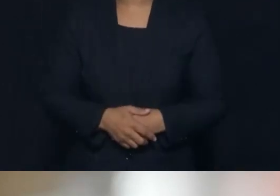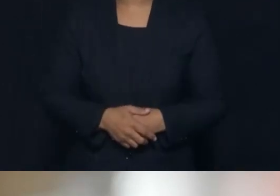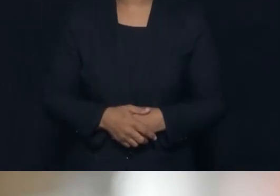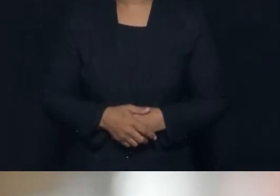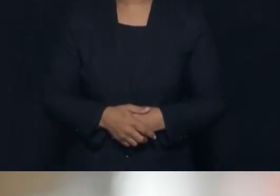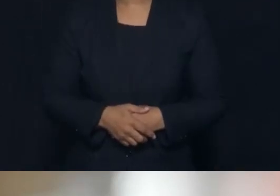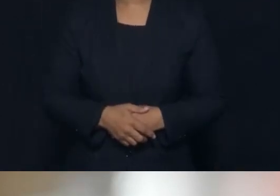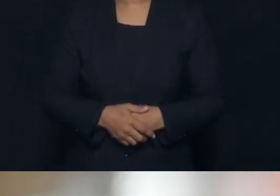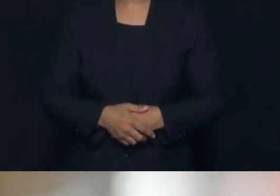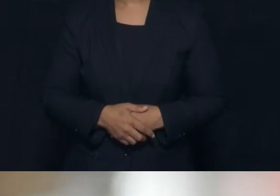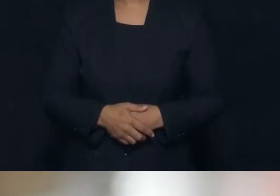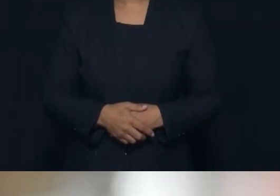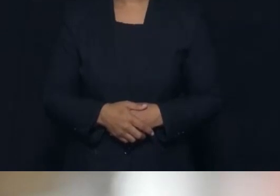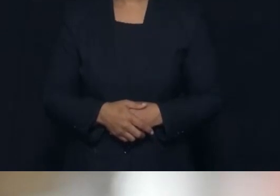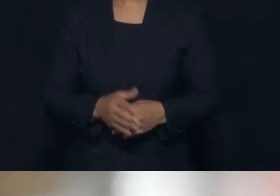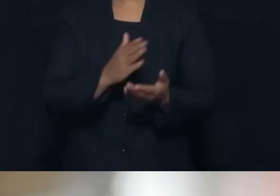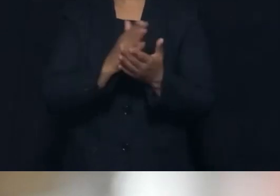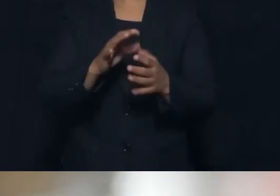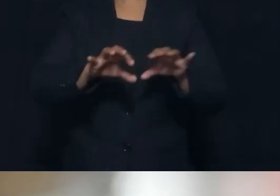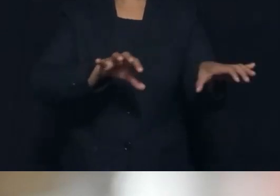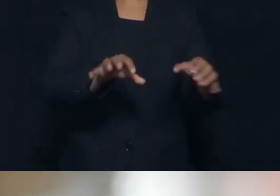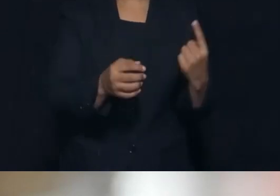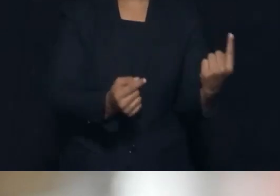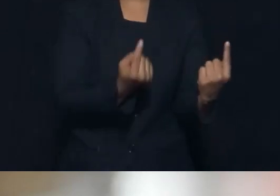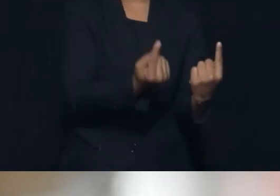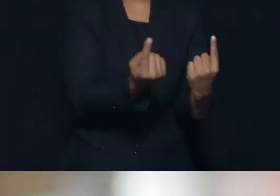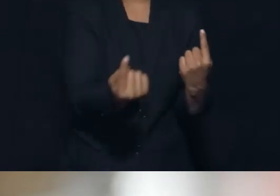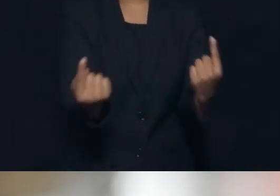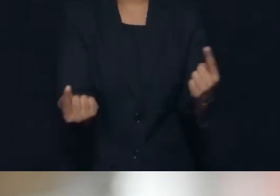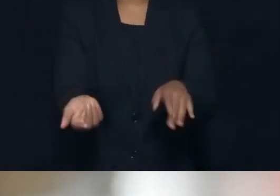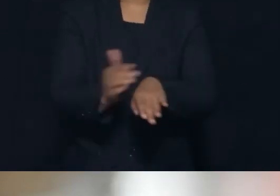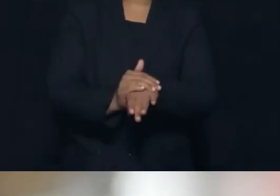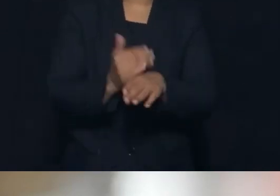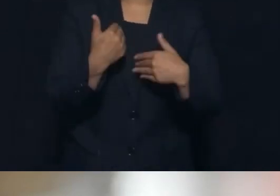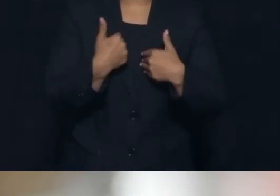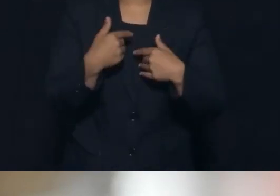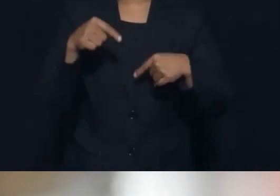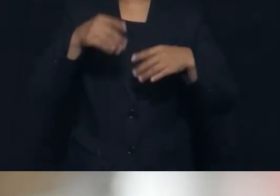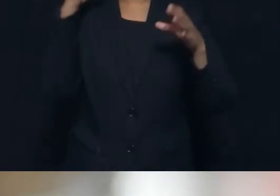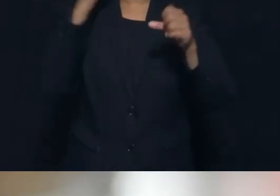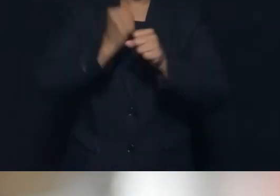And third and last question. We have a question online? And then I give the floor to the panel. Yes, thank you.